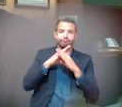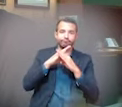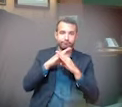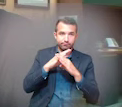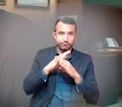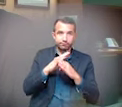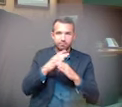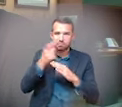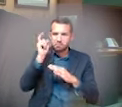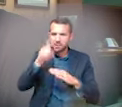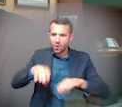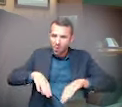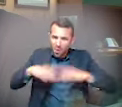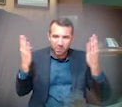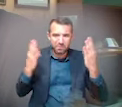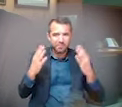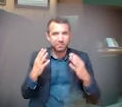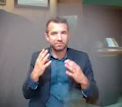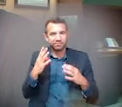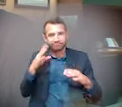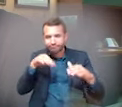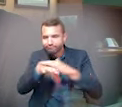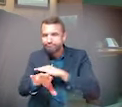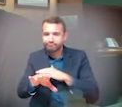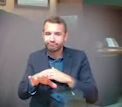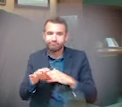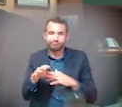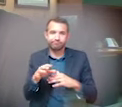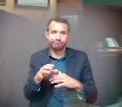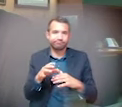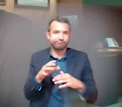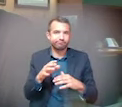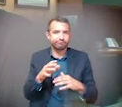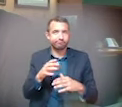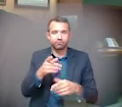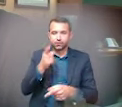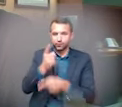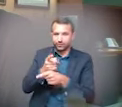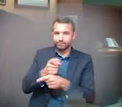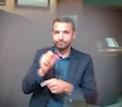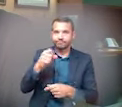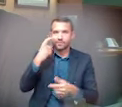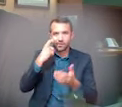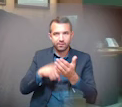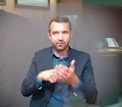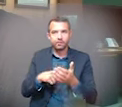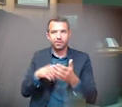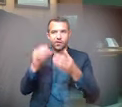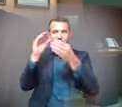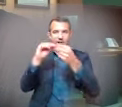Diane: Absolutely, and I know we're dropping lots of resources into the chat for folks to take